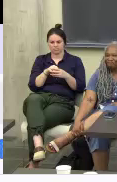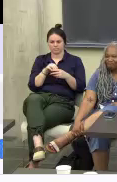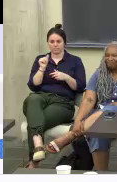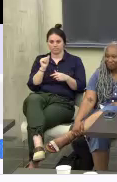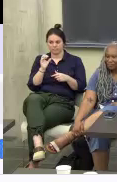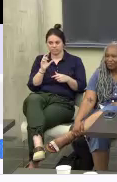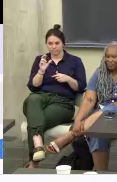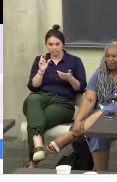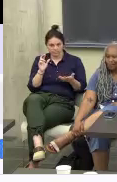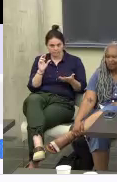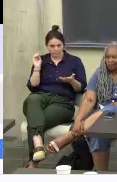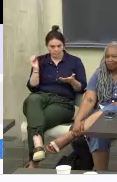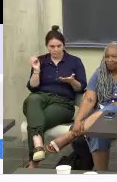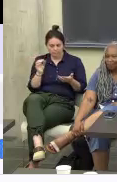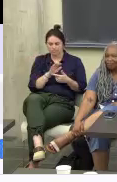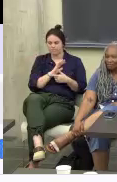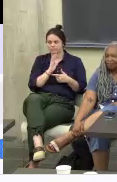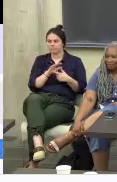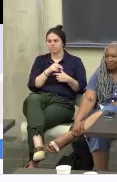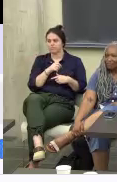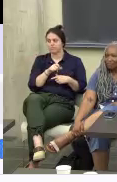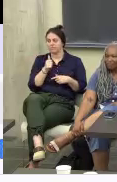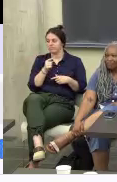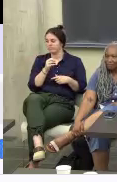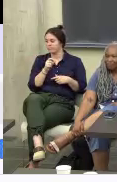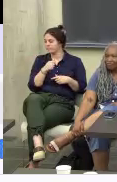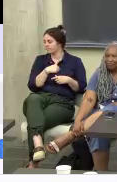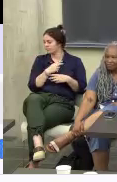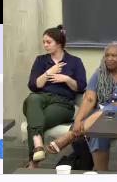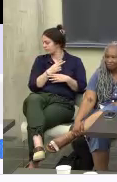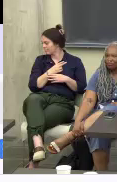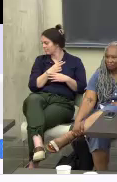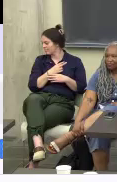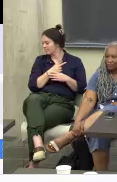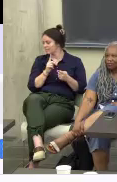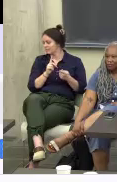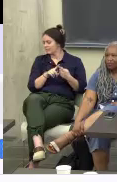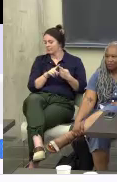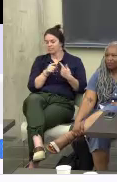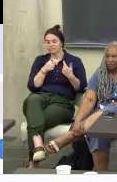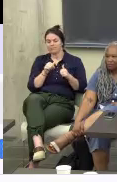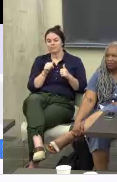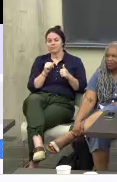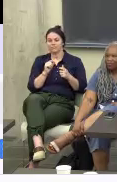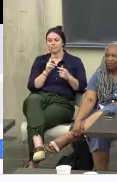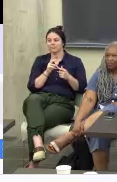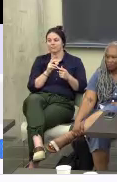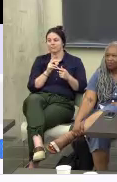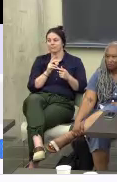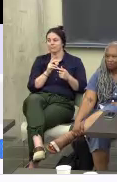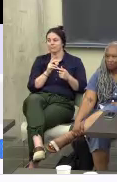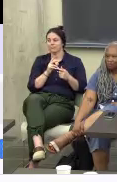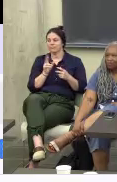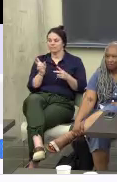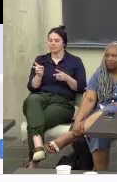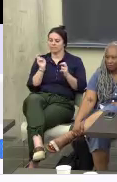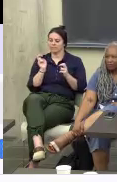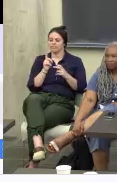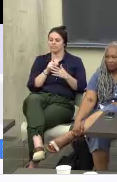or I have a couple of other tools that I use. You know, to try to pull out what they're…